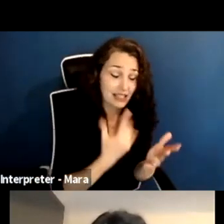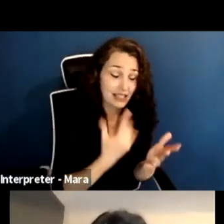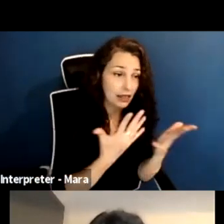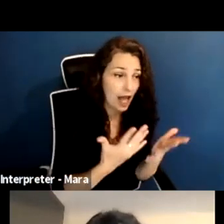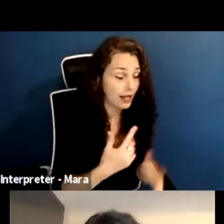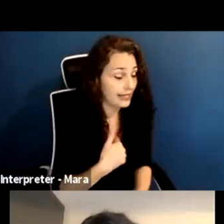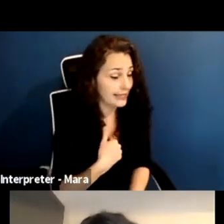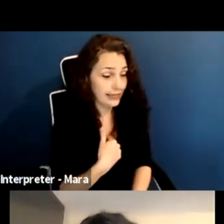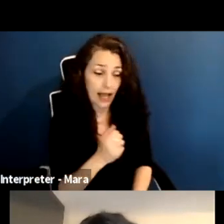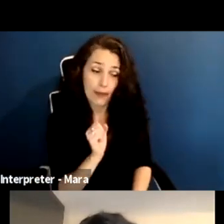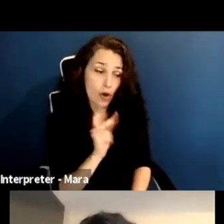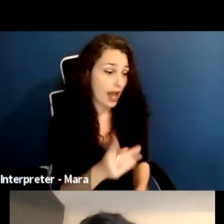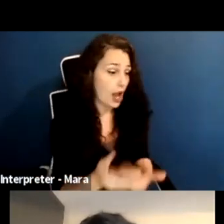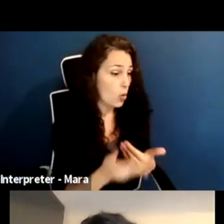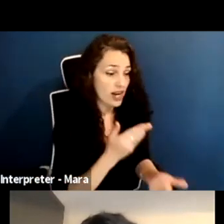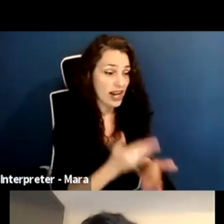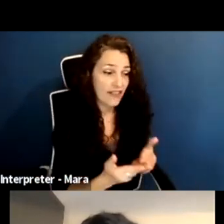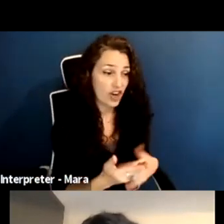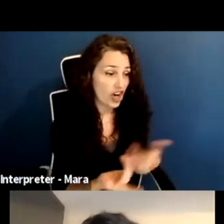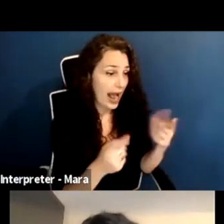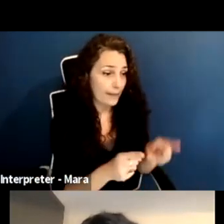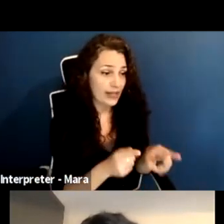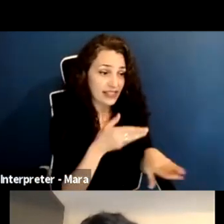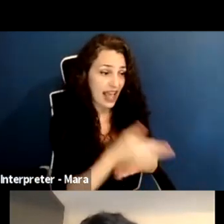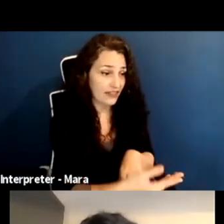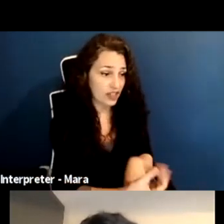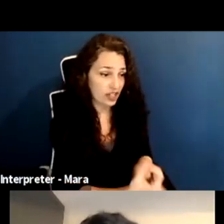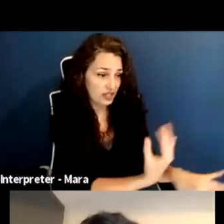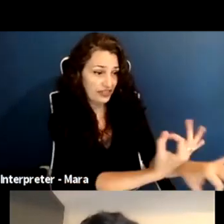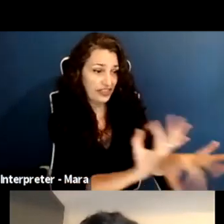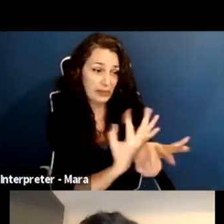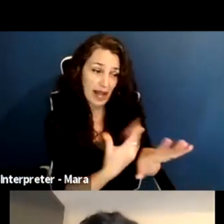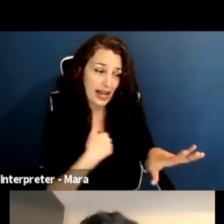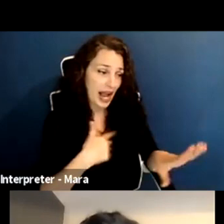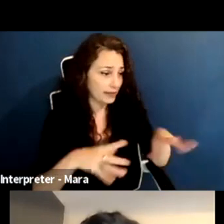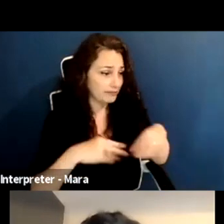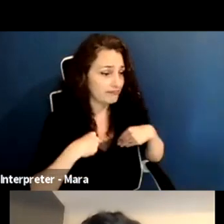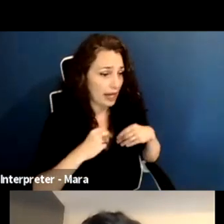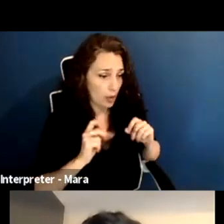with whatever comes back, you know what I mean? So I'm just always, sorry.